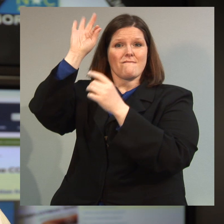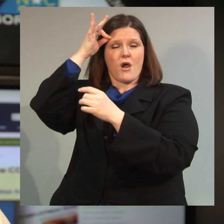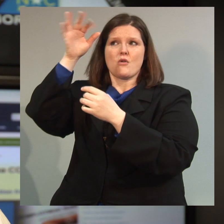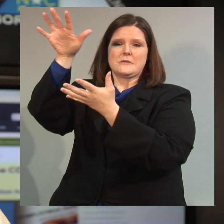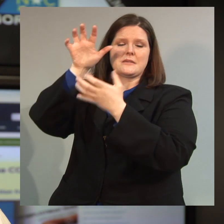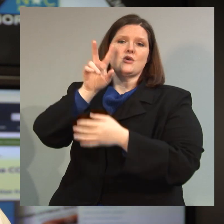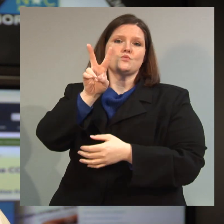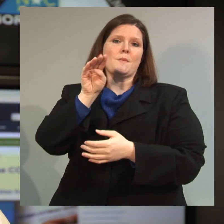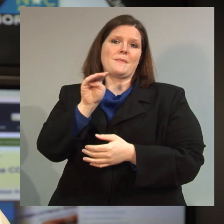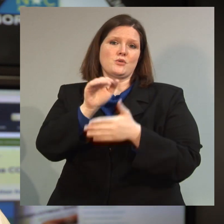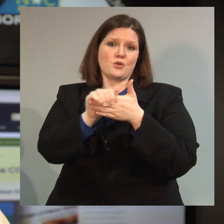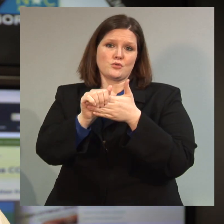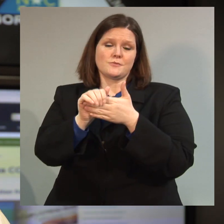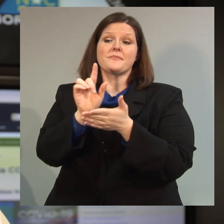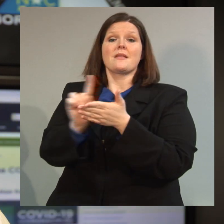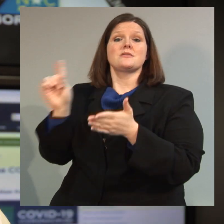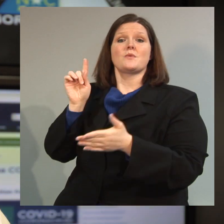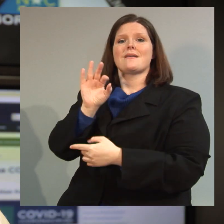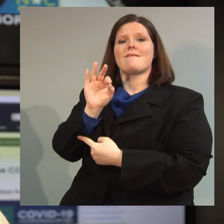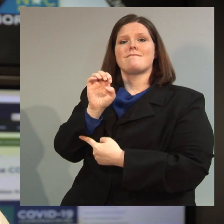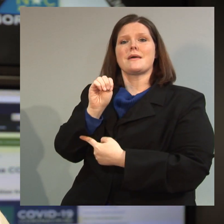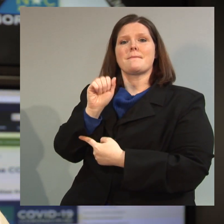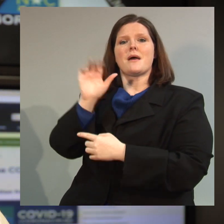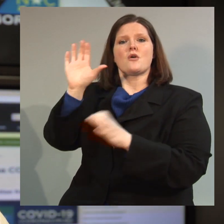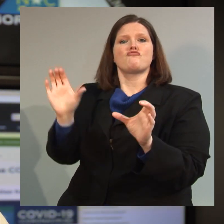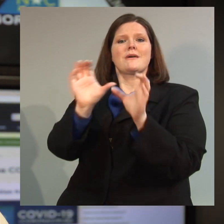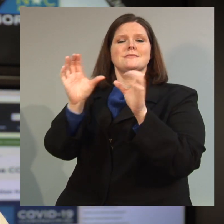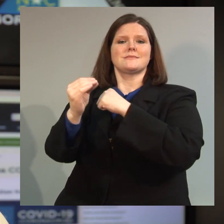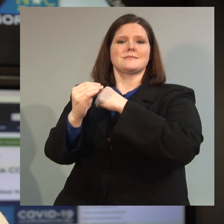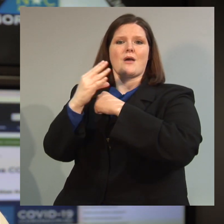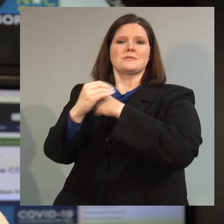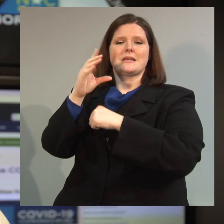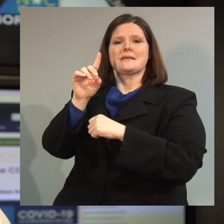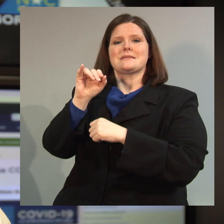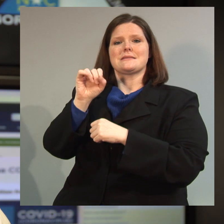Just last week, we were invited to apply for FEMA’s Crisis Counseling Program.